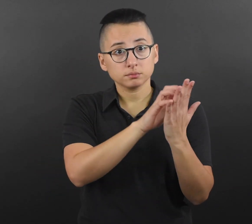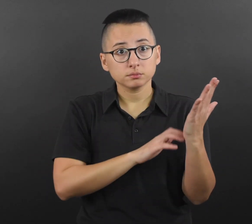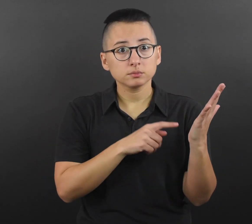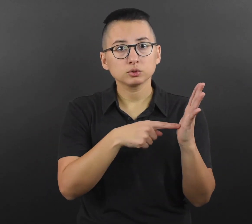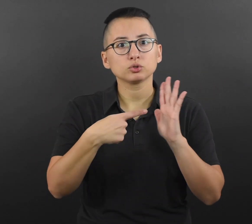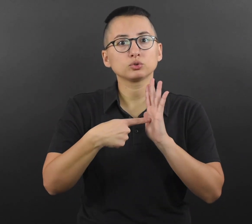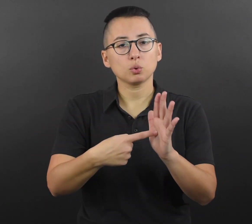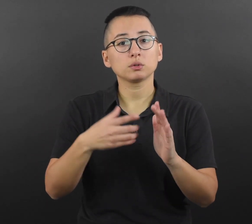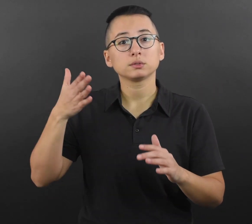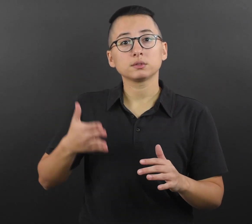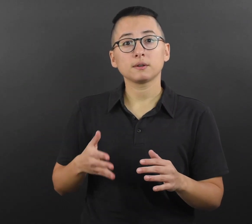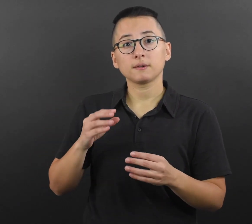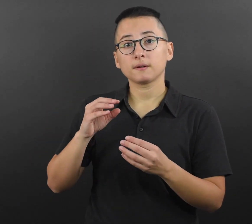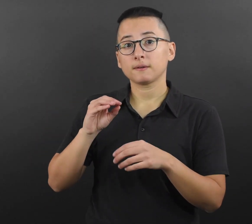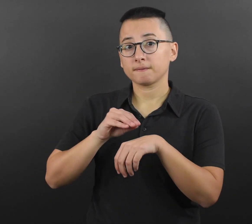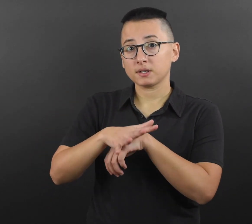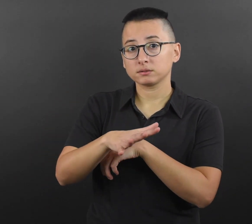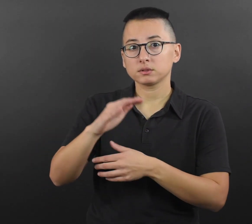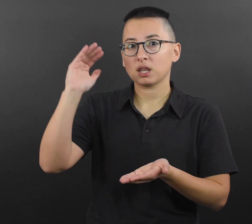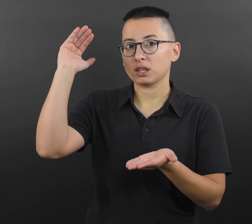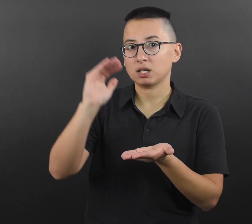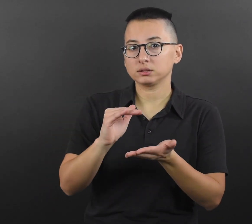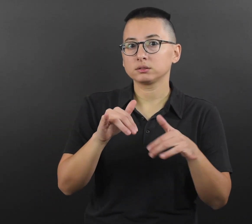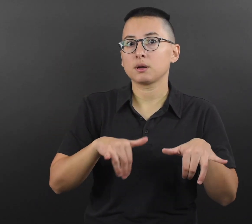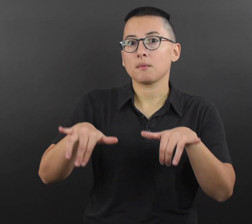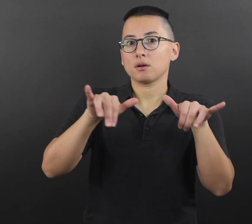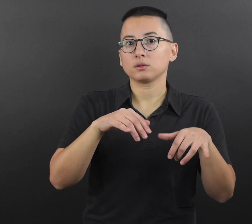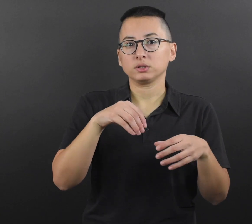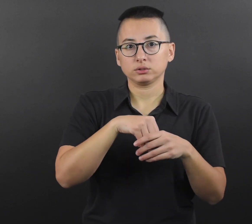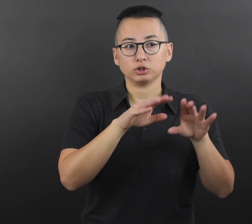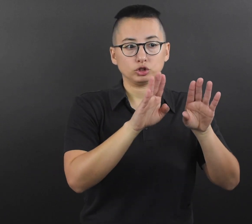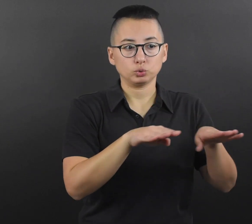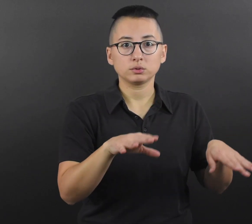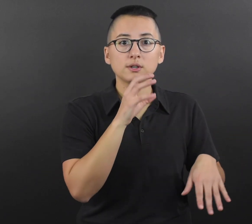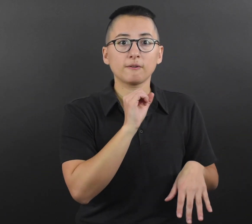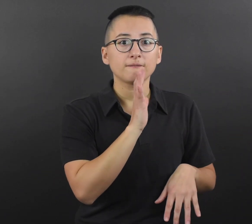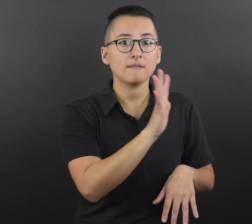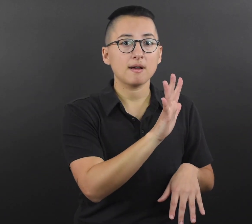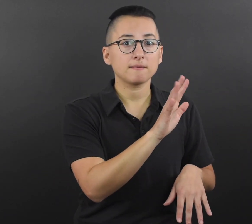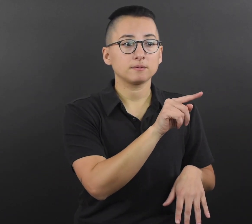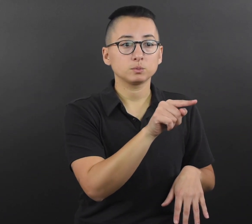In fact, data is showing that side effects are less common in children age 5 to 11